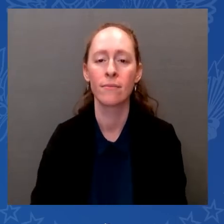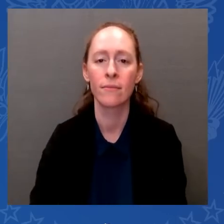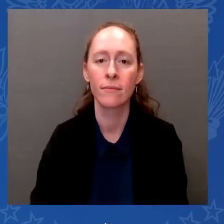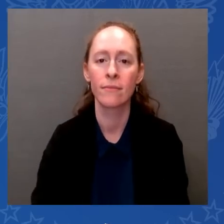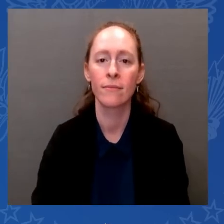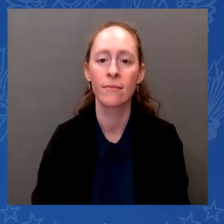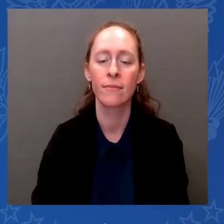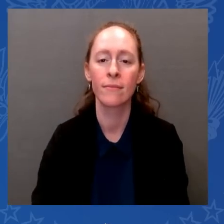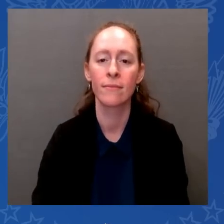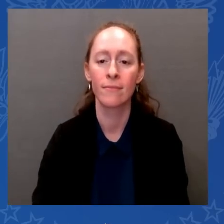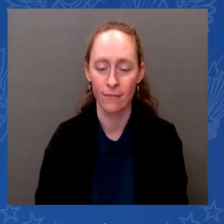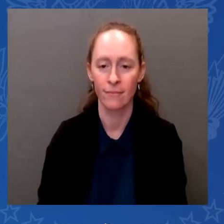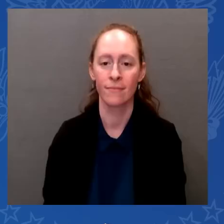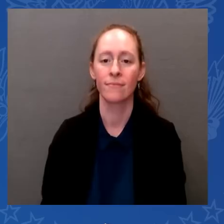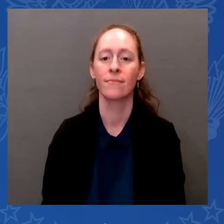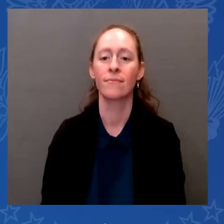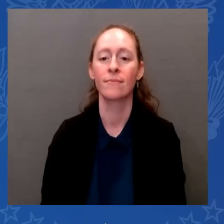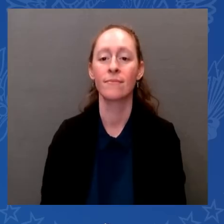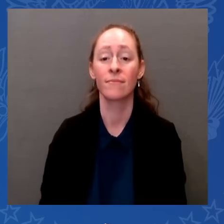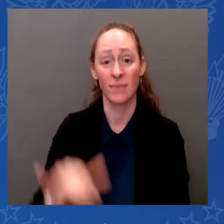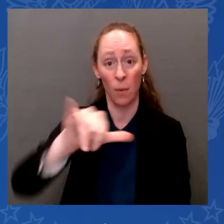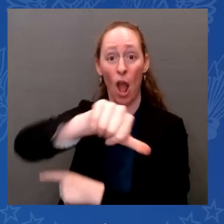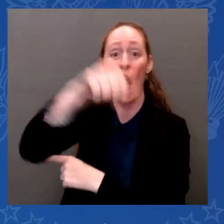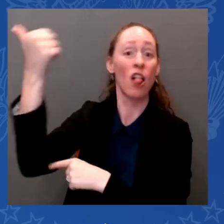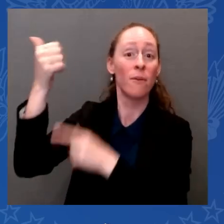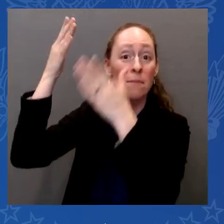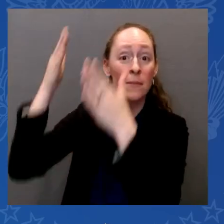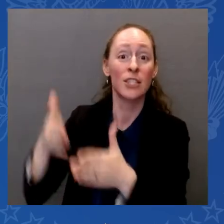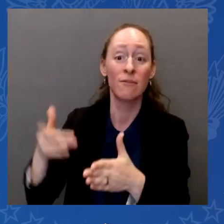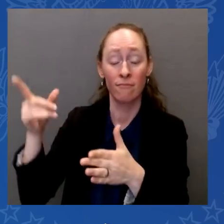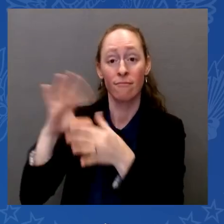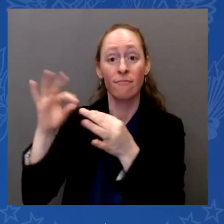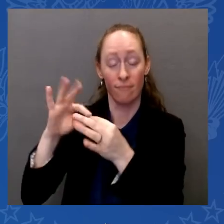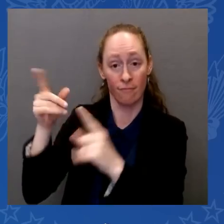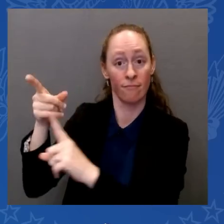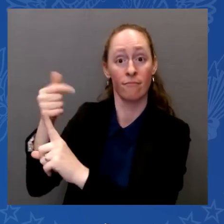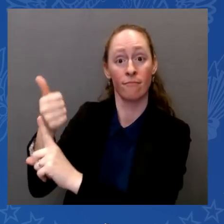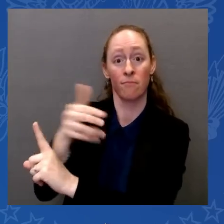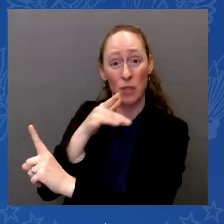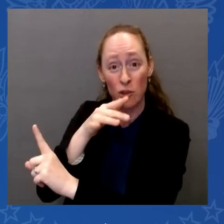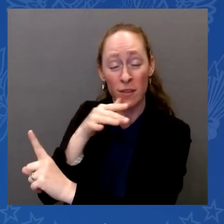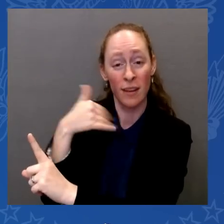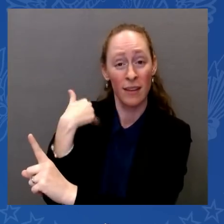And the stress of the pandemic pulls the weight of the student loans on her even more heavily,